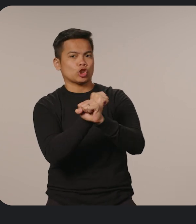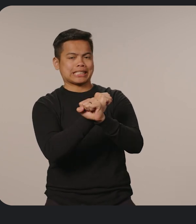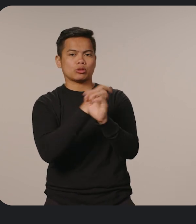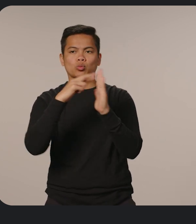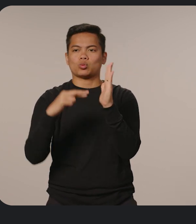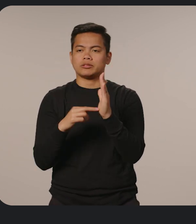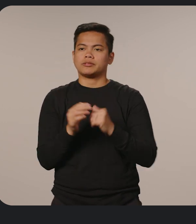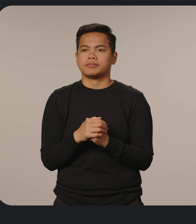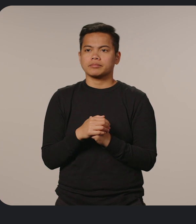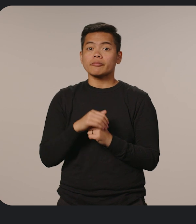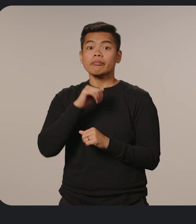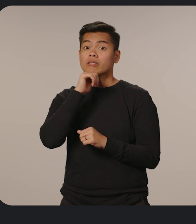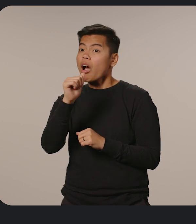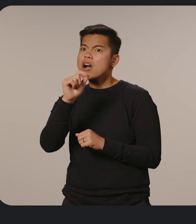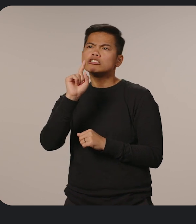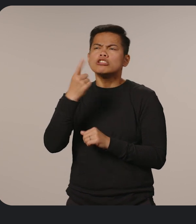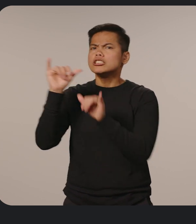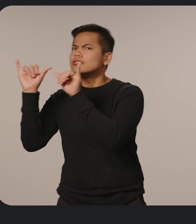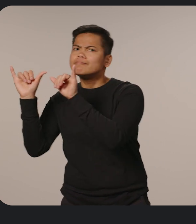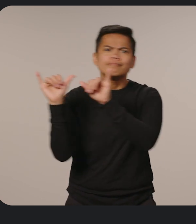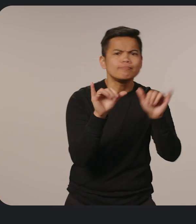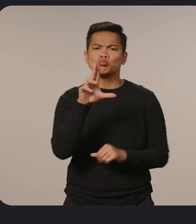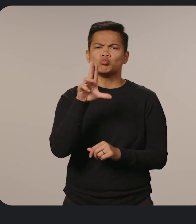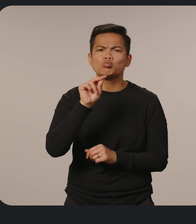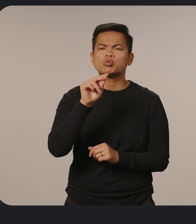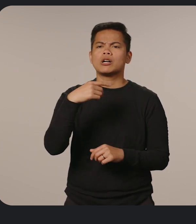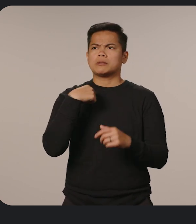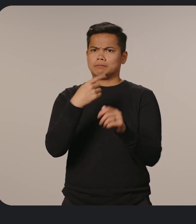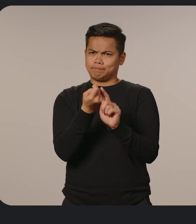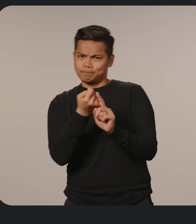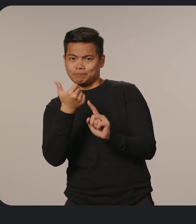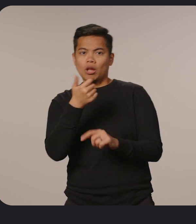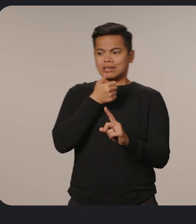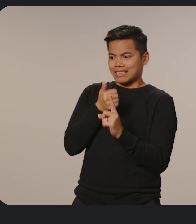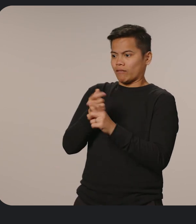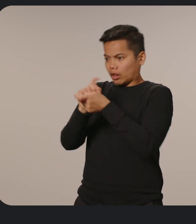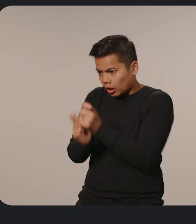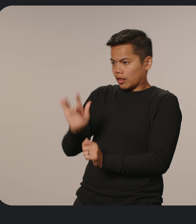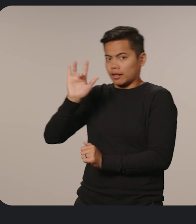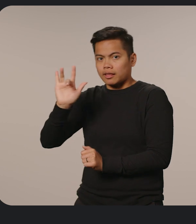and it's not just about consistency removing the need to manually click